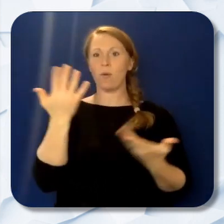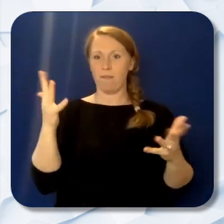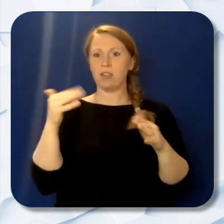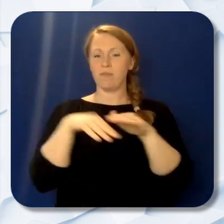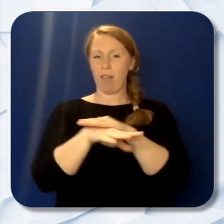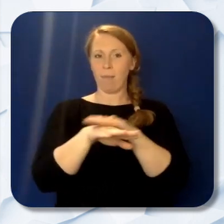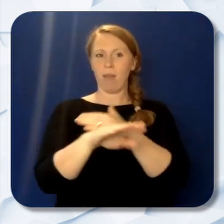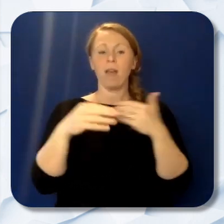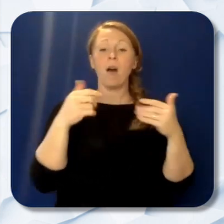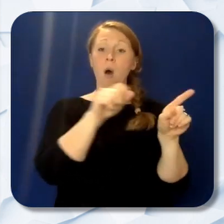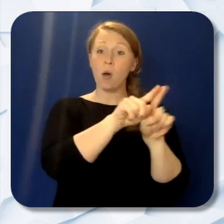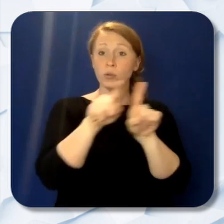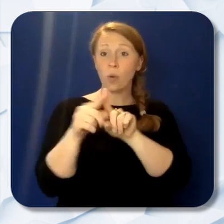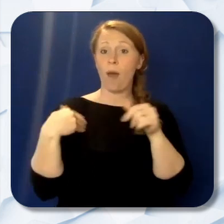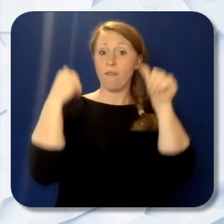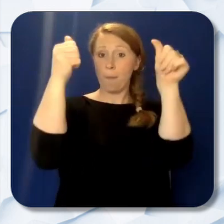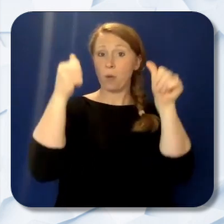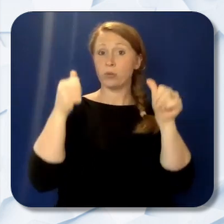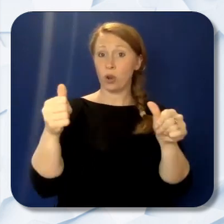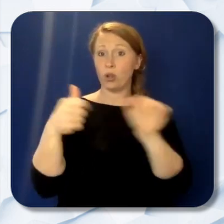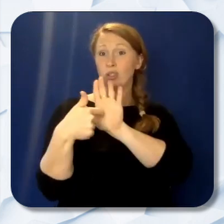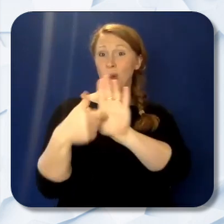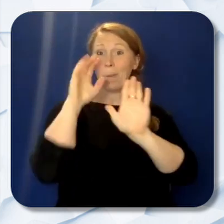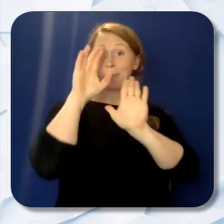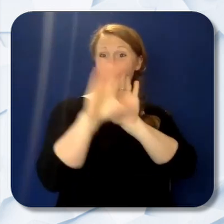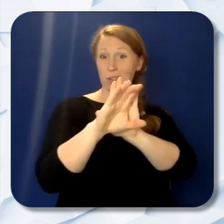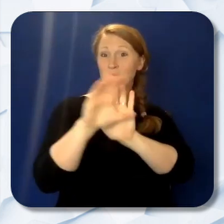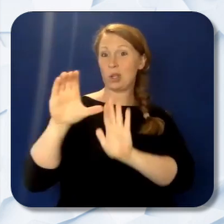really support the model queues that we're trying to reinforce with our students for